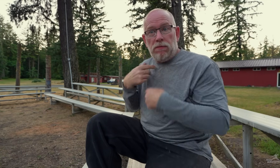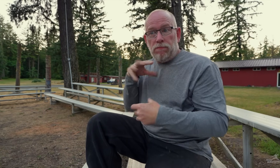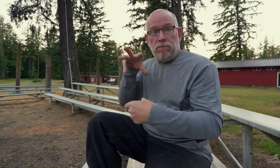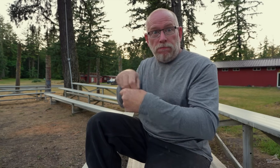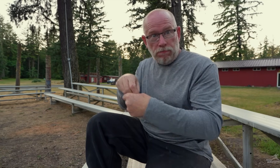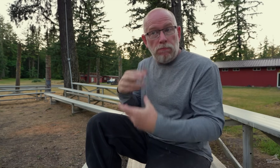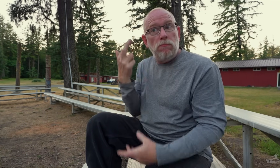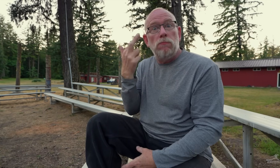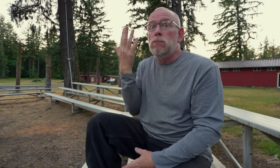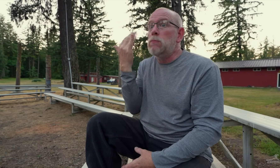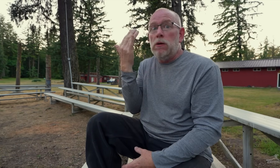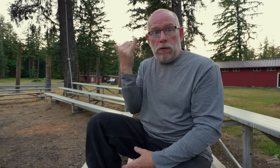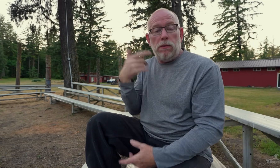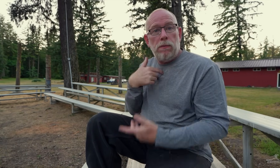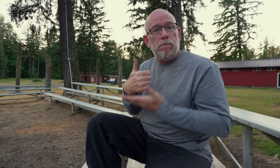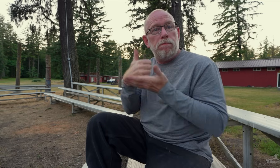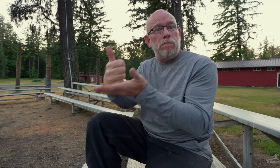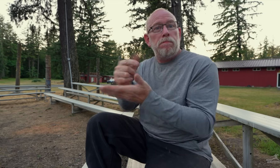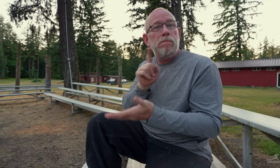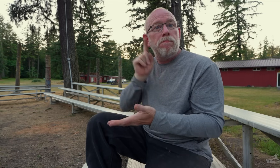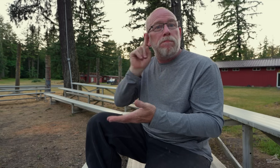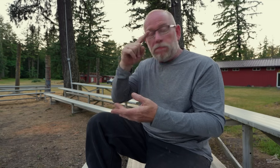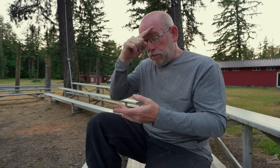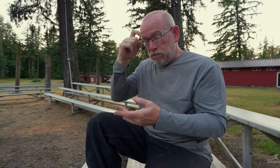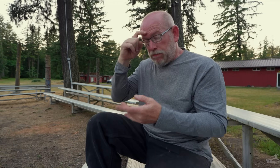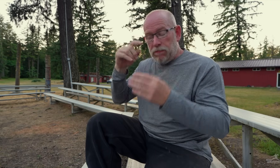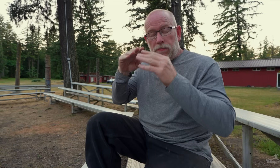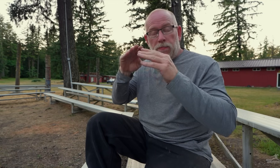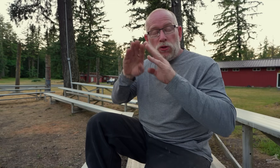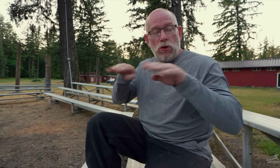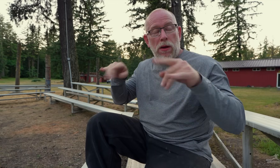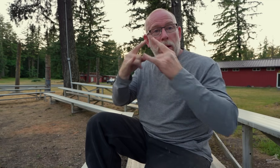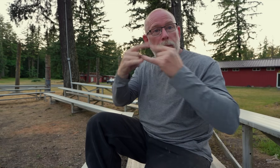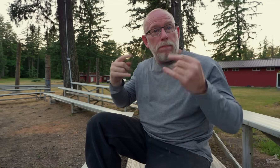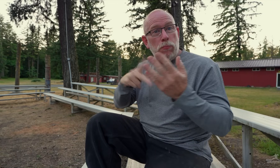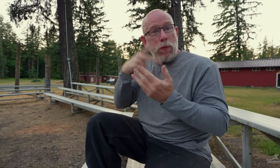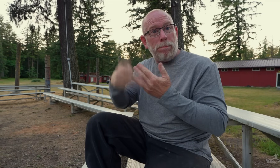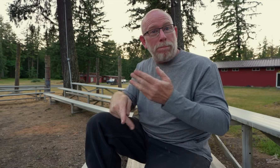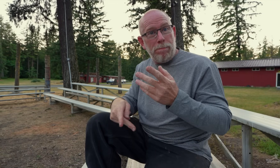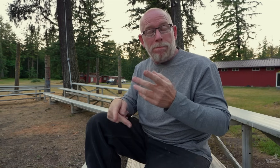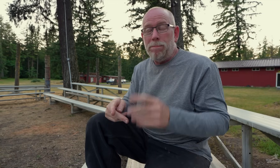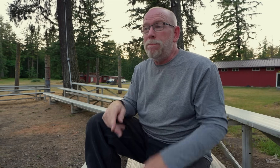I participated in World Deaf Timberfest — so I could help support deaf summer camp programs.